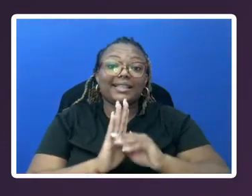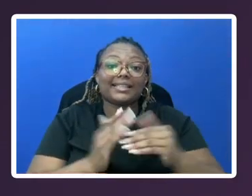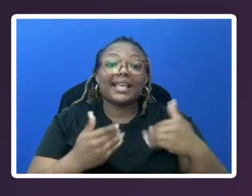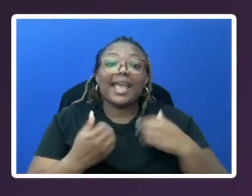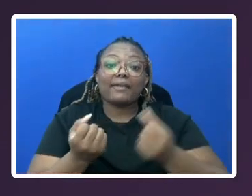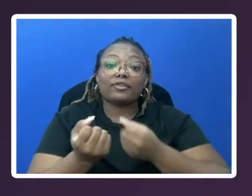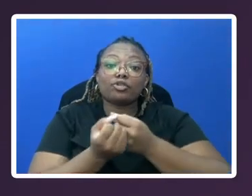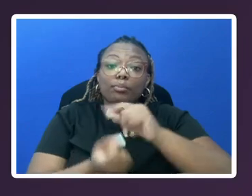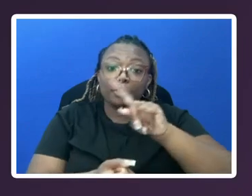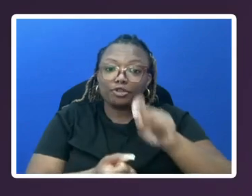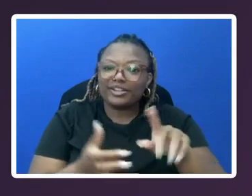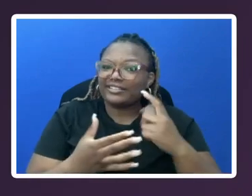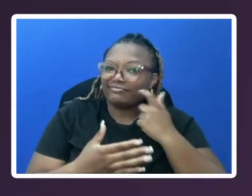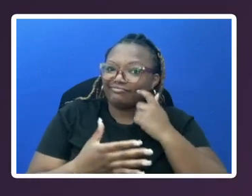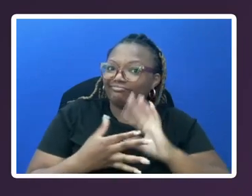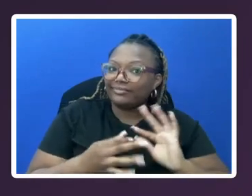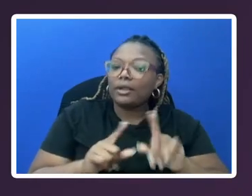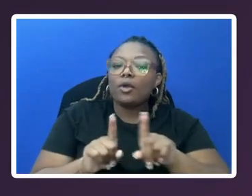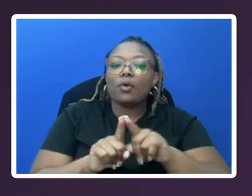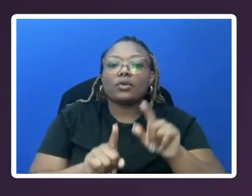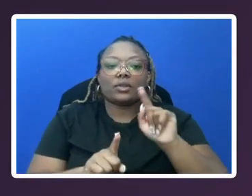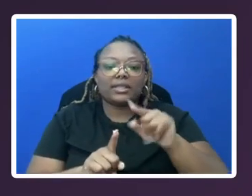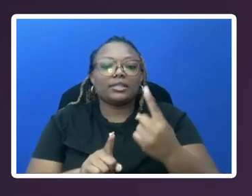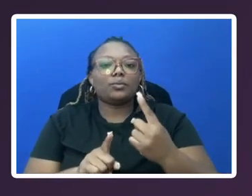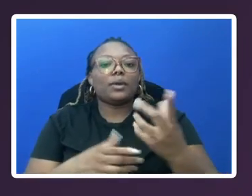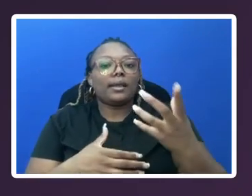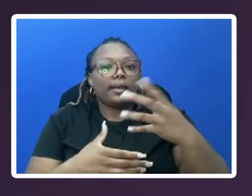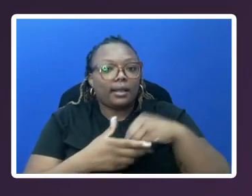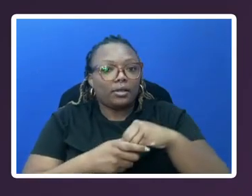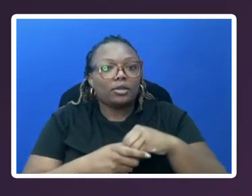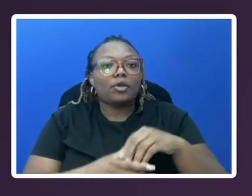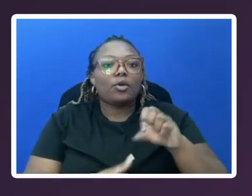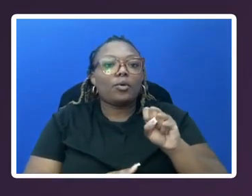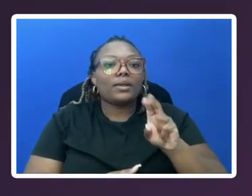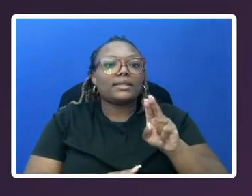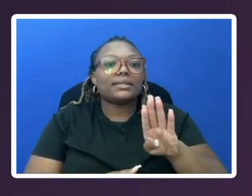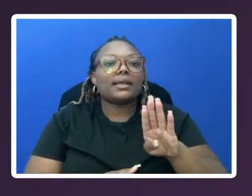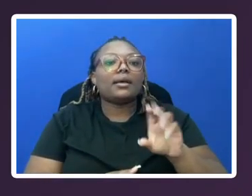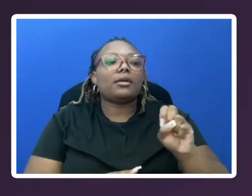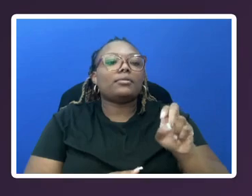and this one contains a set of sources for students to analyze and practice skills that